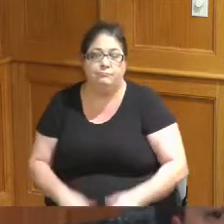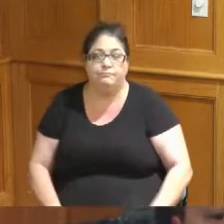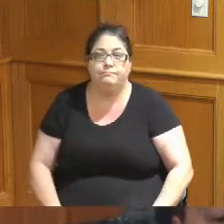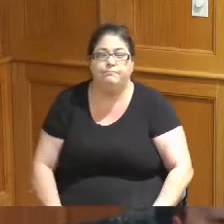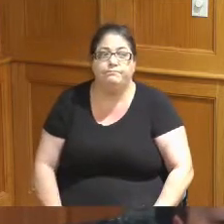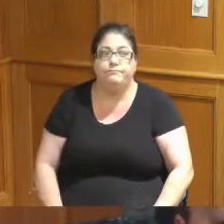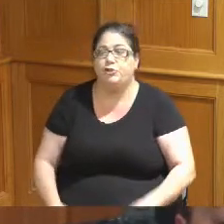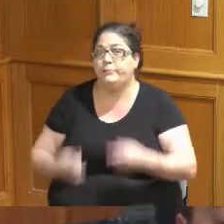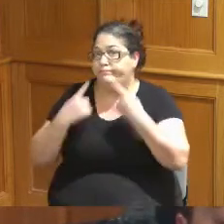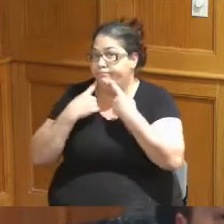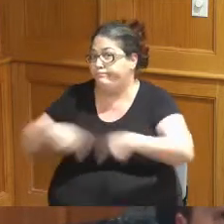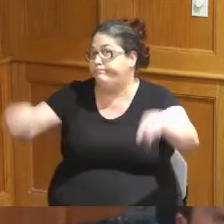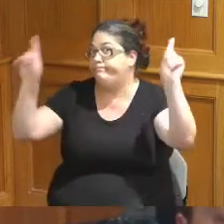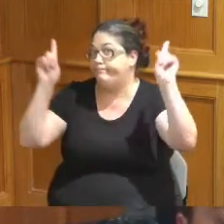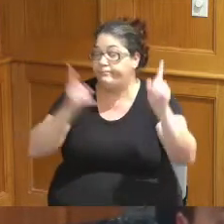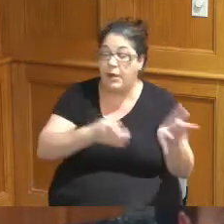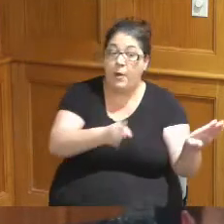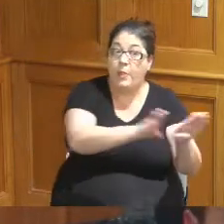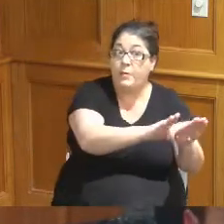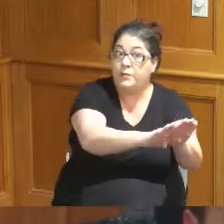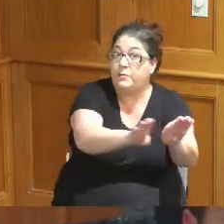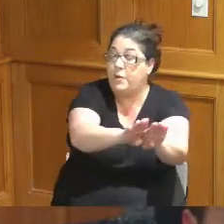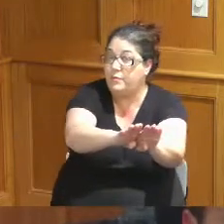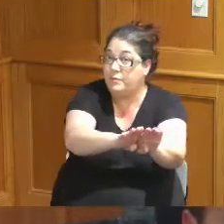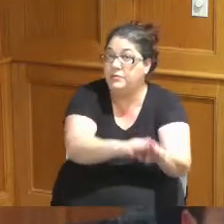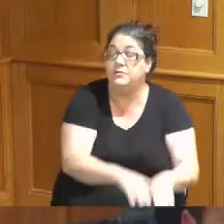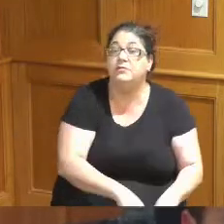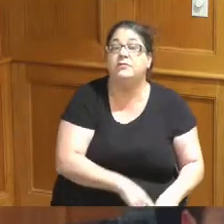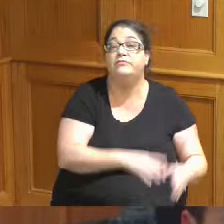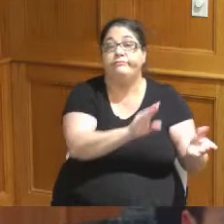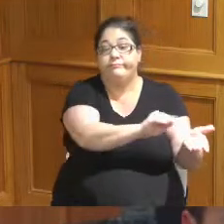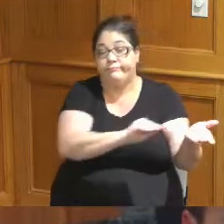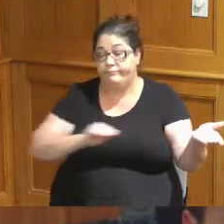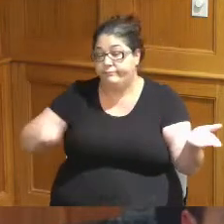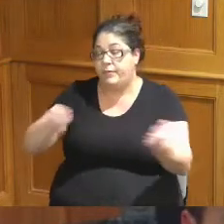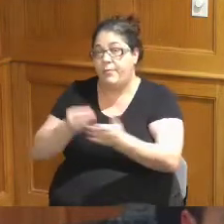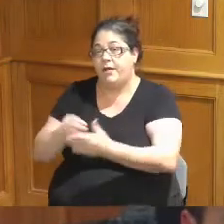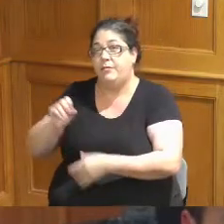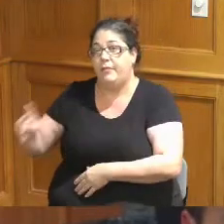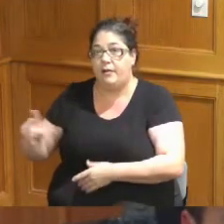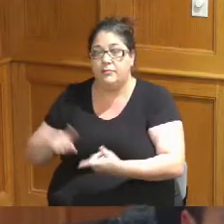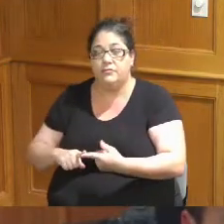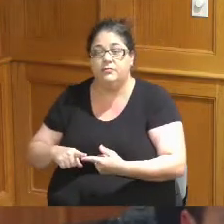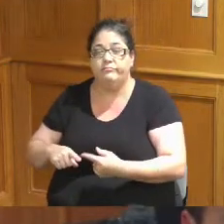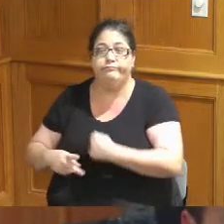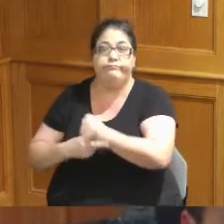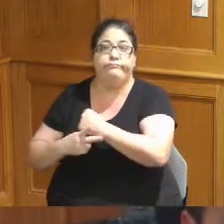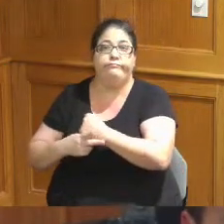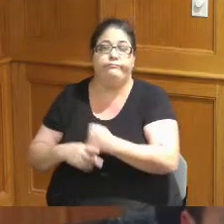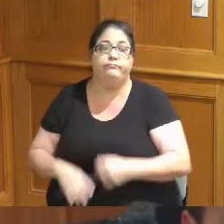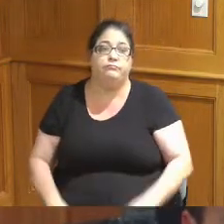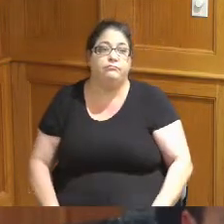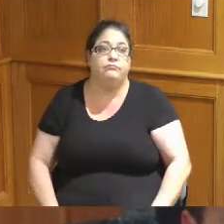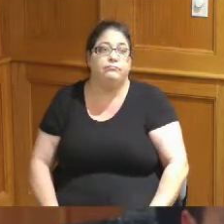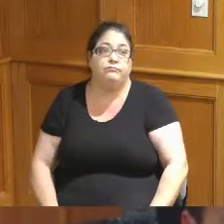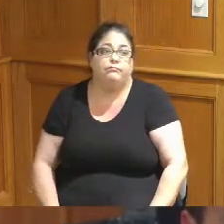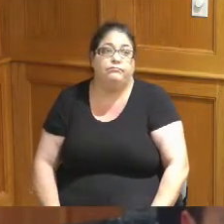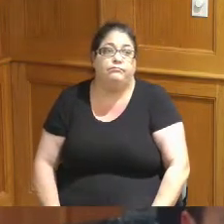that these projects are completed These funds that were previously appropriated for this purpose aren't needed and therefore are no longer appropriated